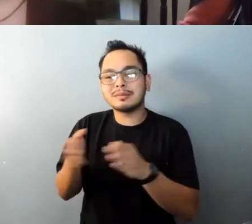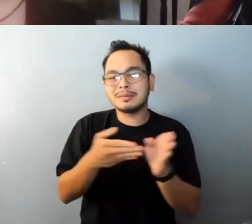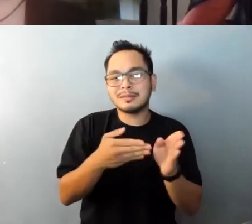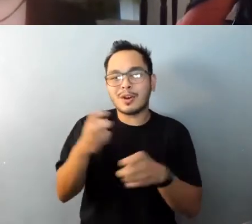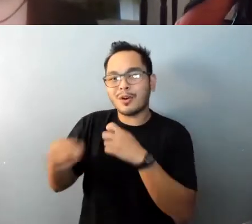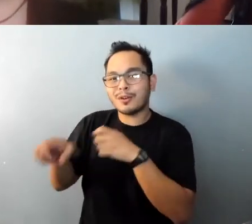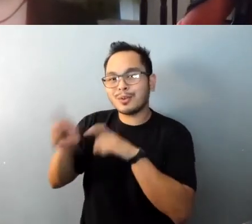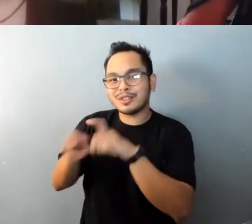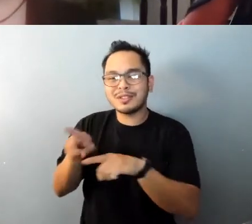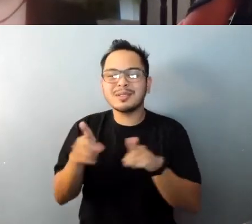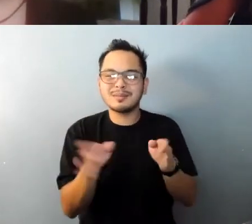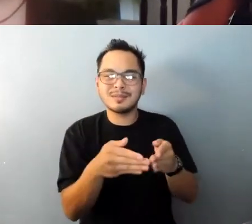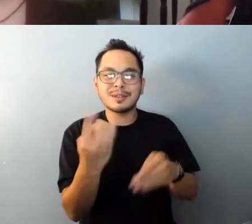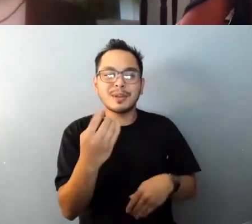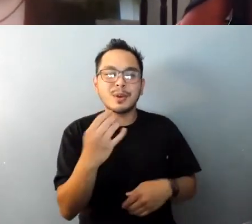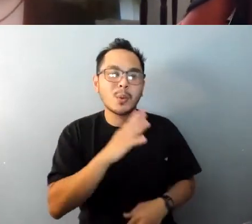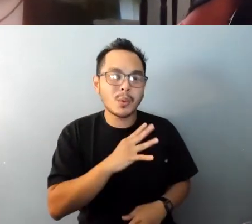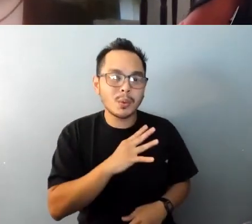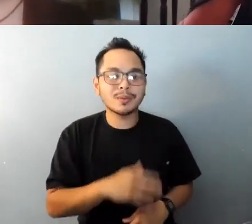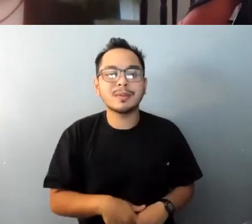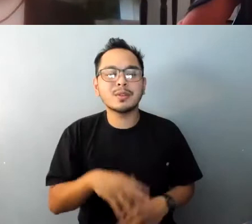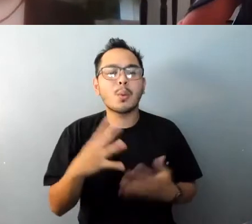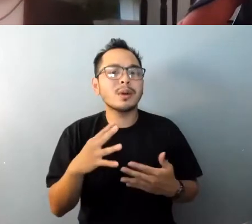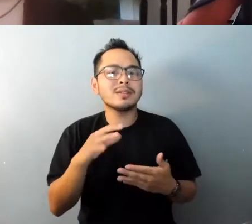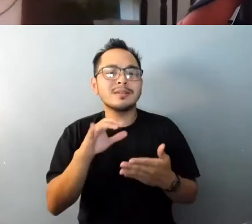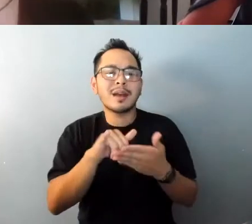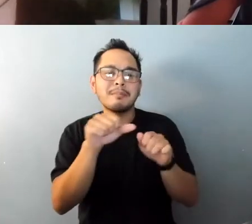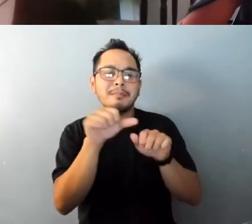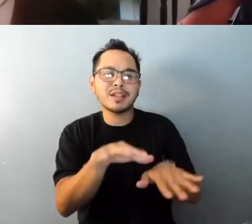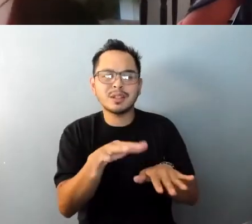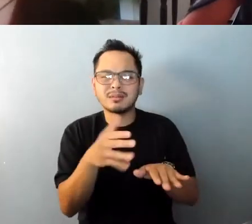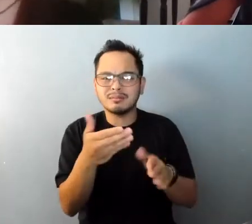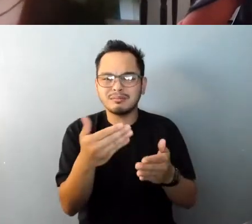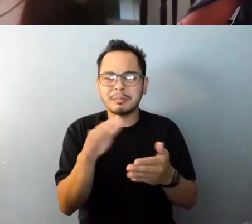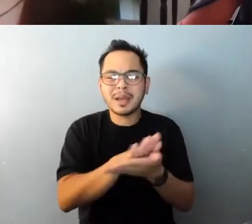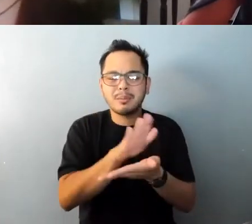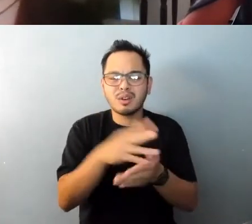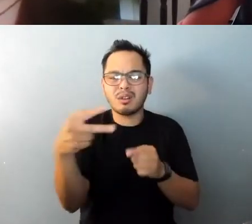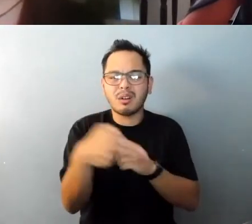paper cutting magic that tour was able to do? The paper cutting magic is really interesting